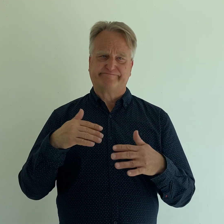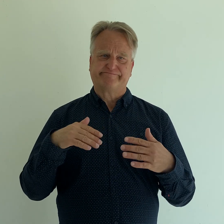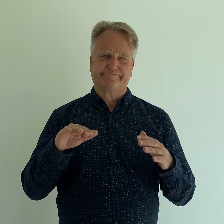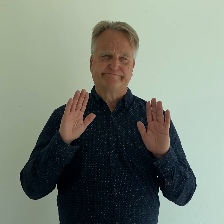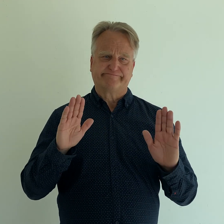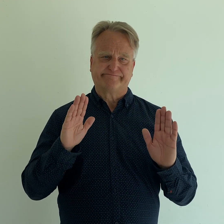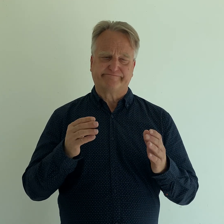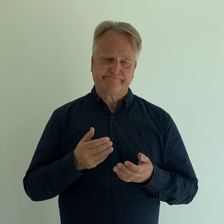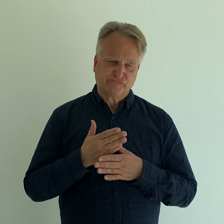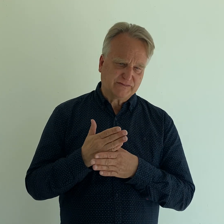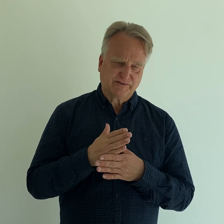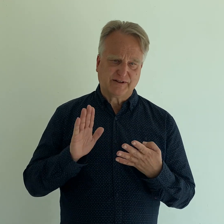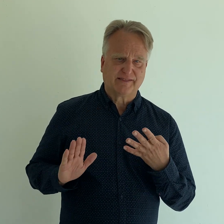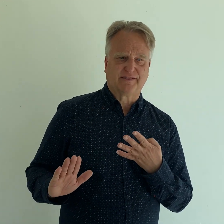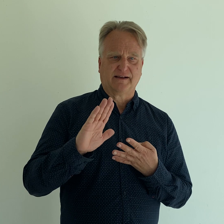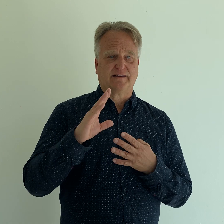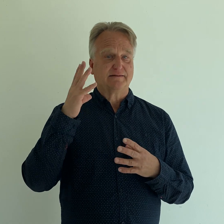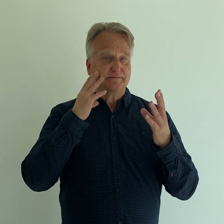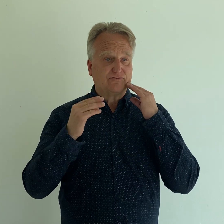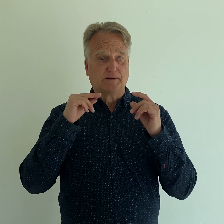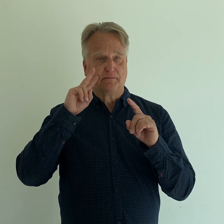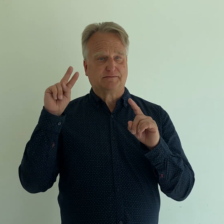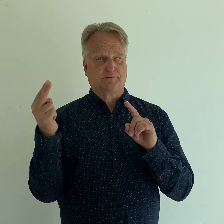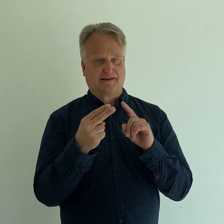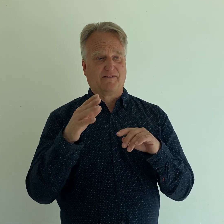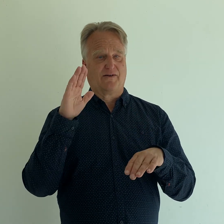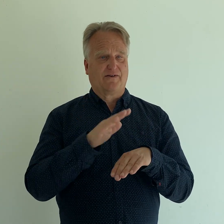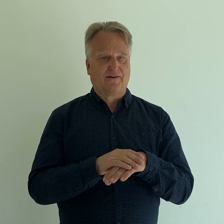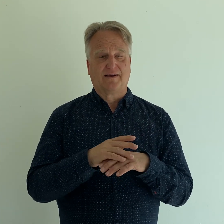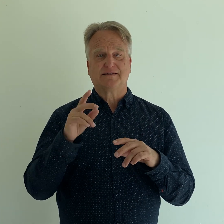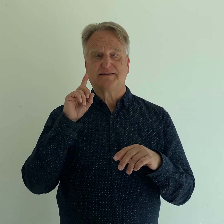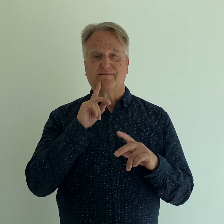These 9 individuals were generous enough to share their